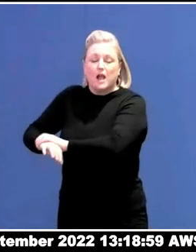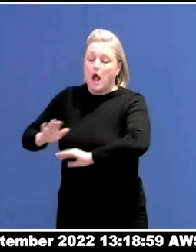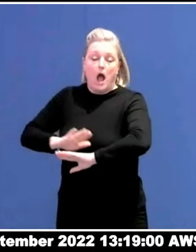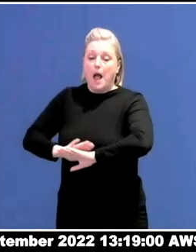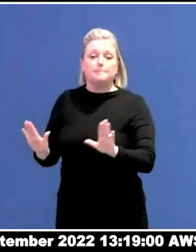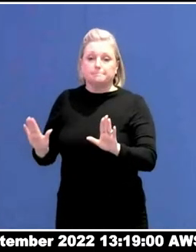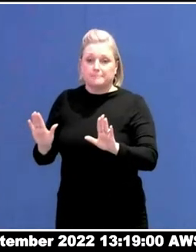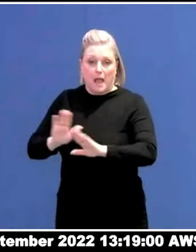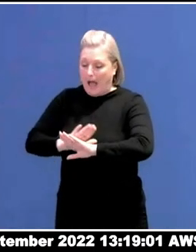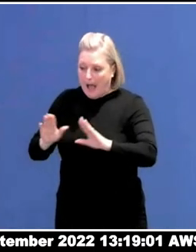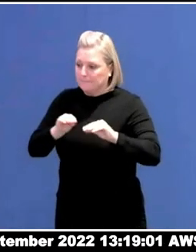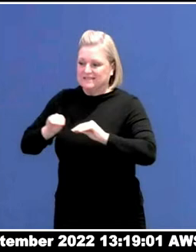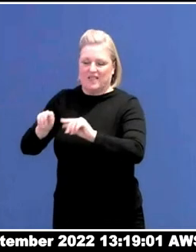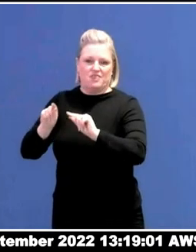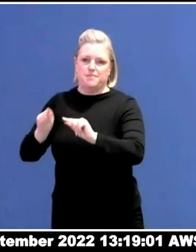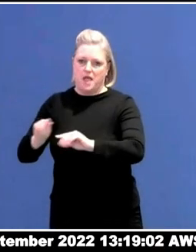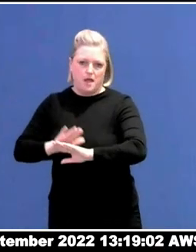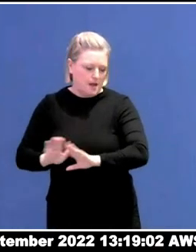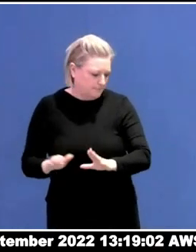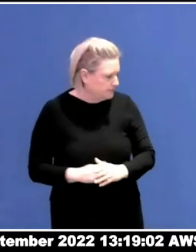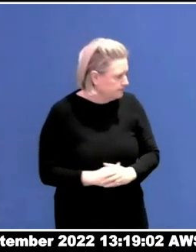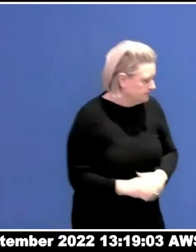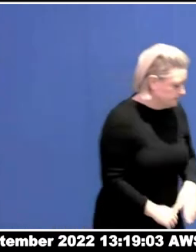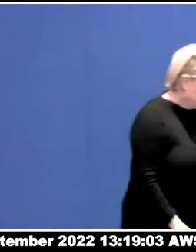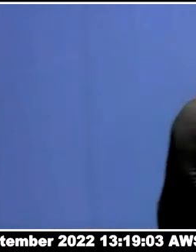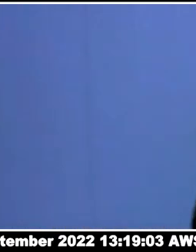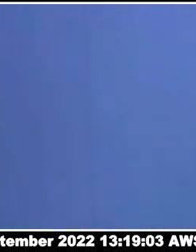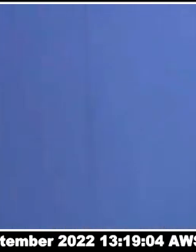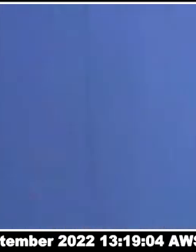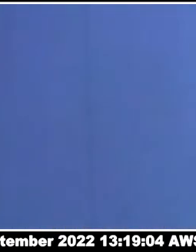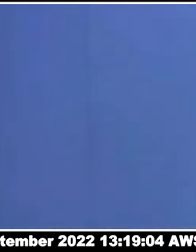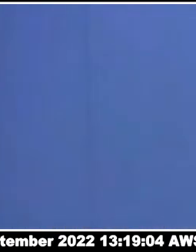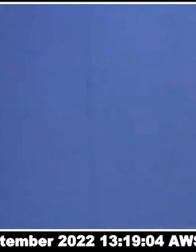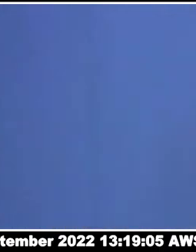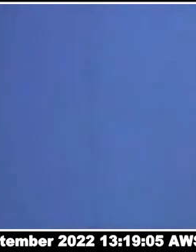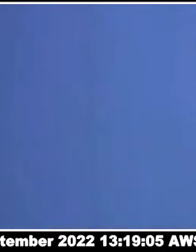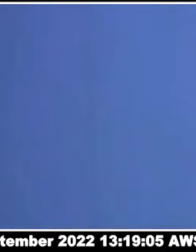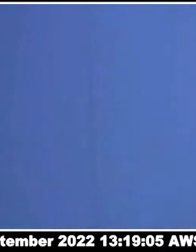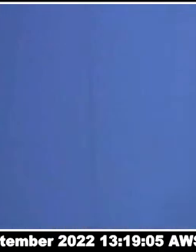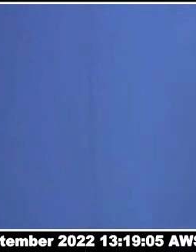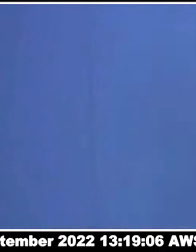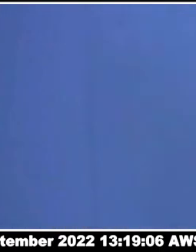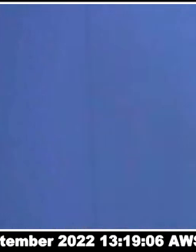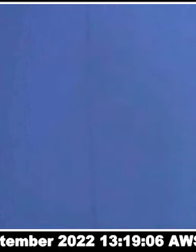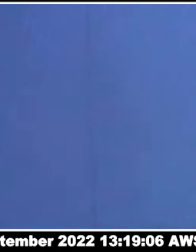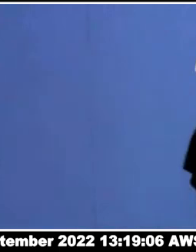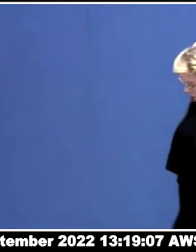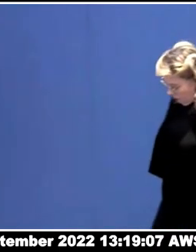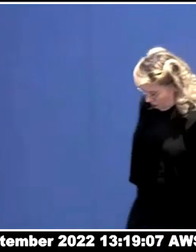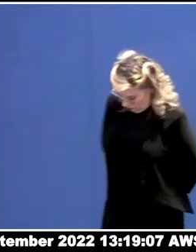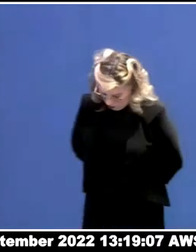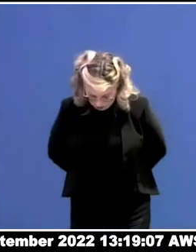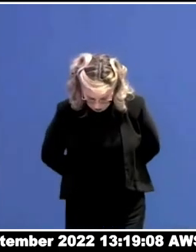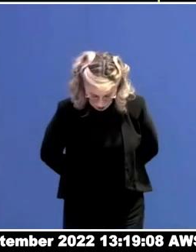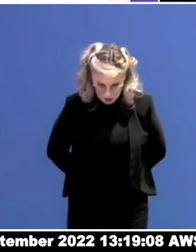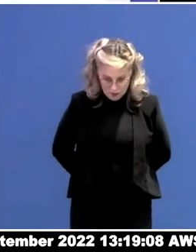disabilities. CHAIR: Can I ask a question that might take us from Hawaii, as much as I